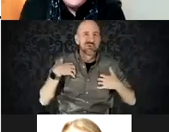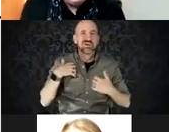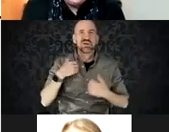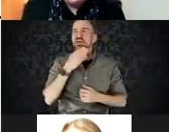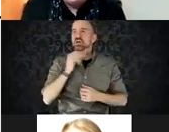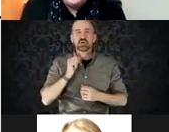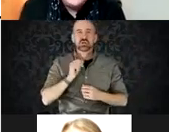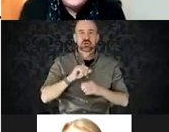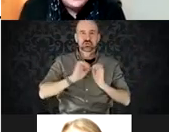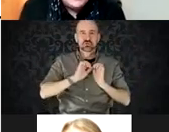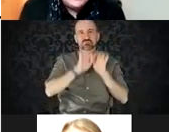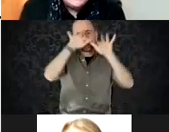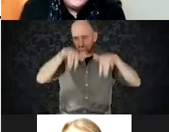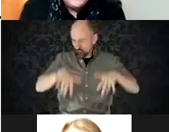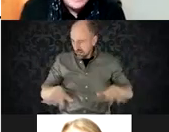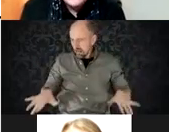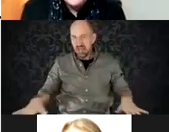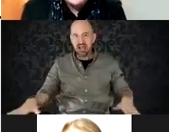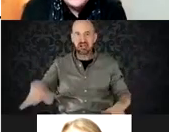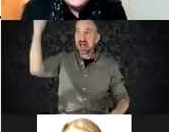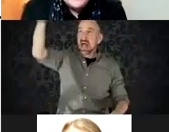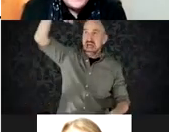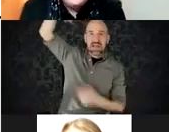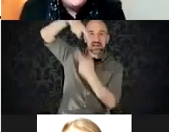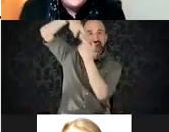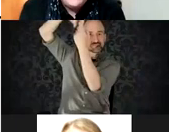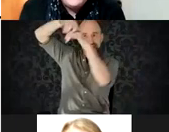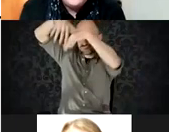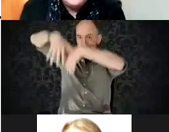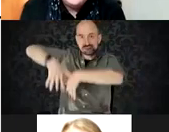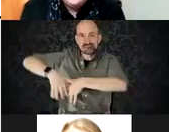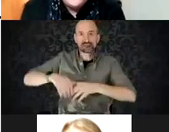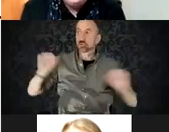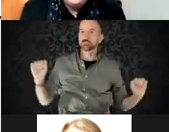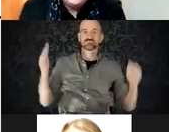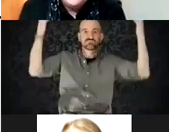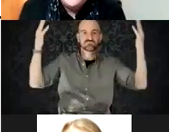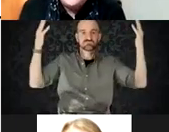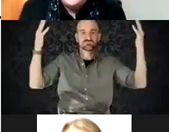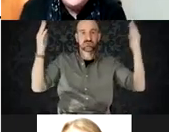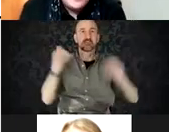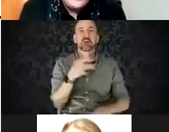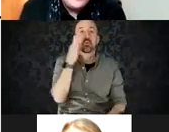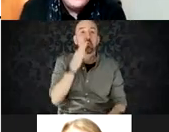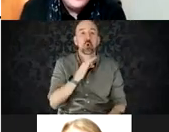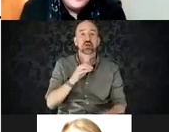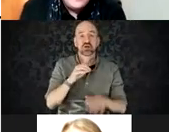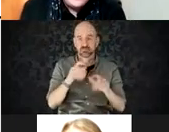diverse mix of plant colour, shape, size, texture and pattern. Hot colours, red, yellow and orange to stimulate. Cooler colours like blue,